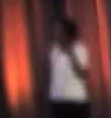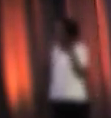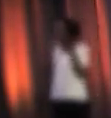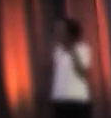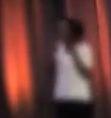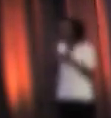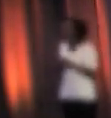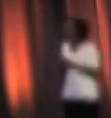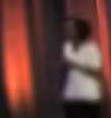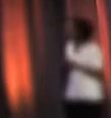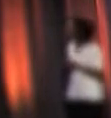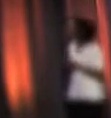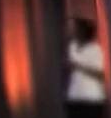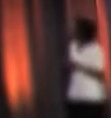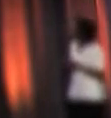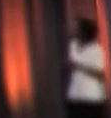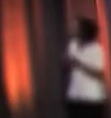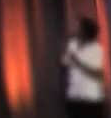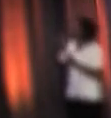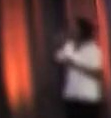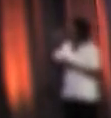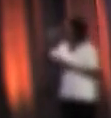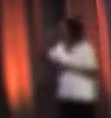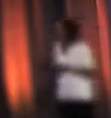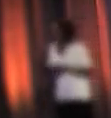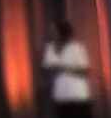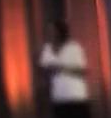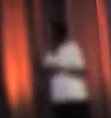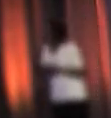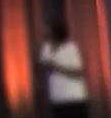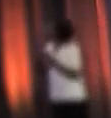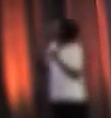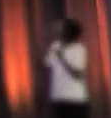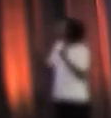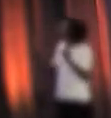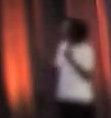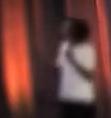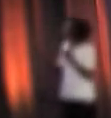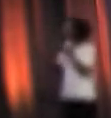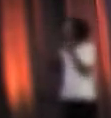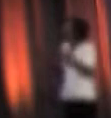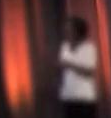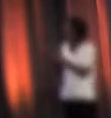focused on improving the visitor experience to cultural activities for disabled people and the importance of